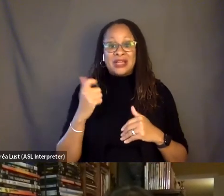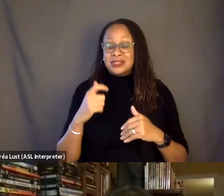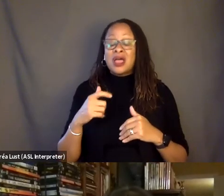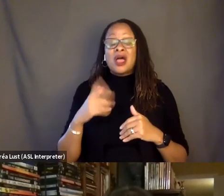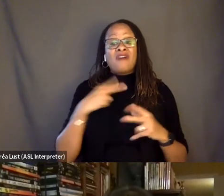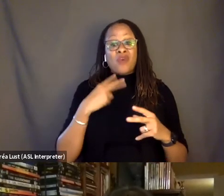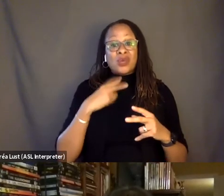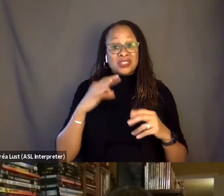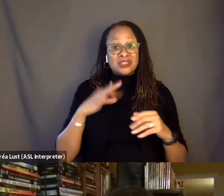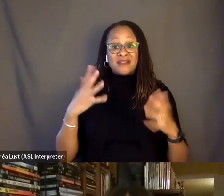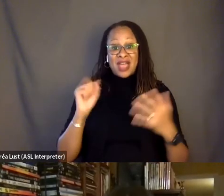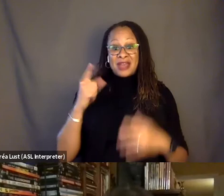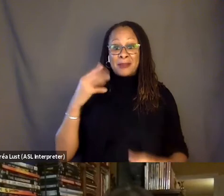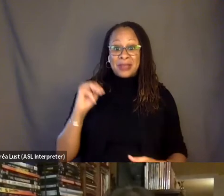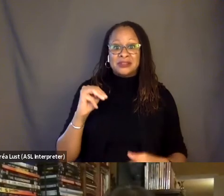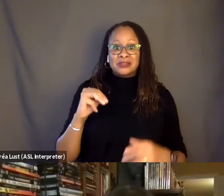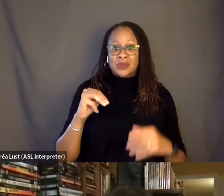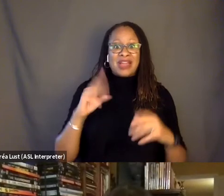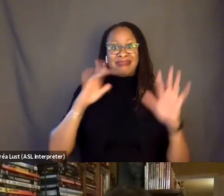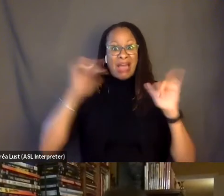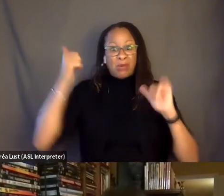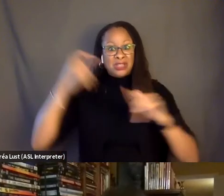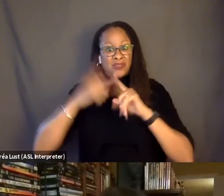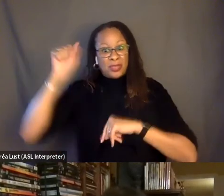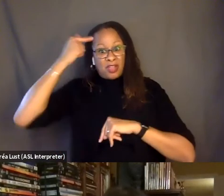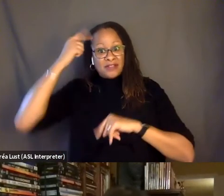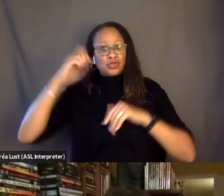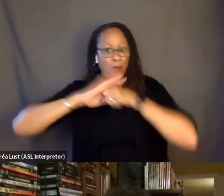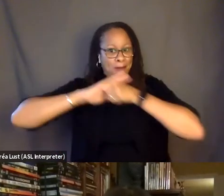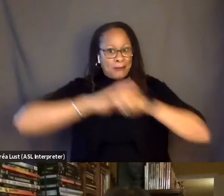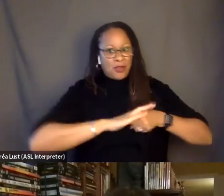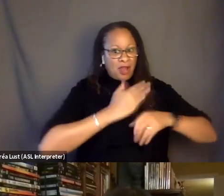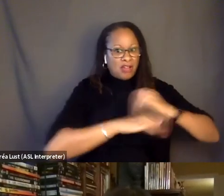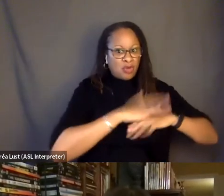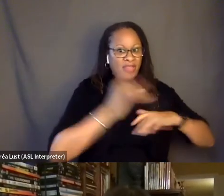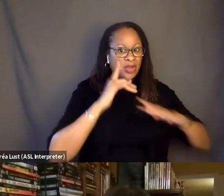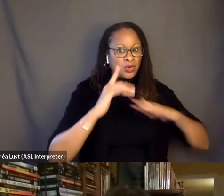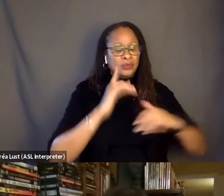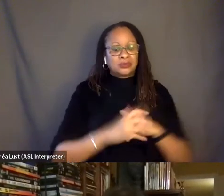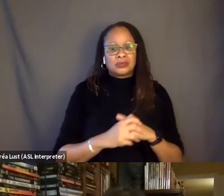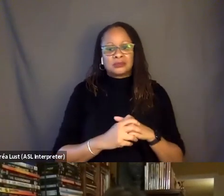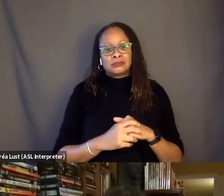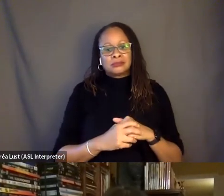they had the megaphone were loudest. That's why you got buried under all that noise. But I'm wondering, right?